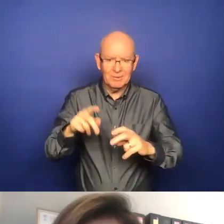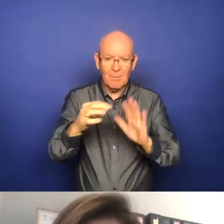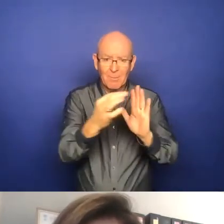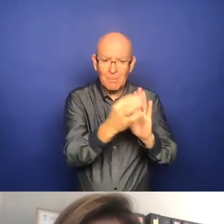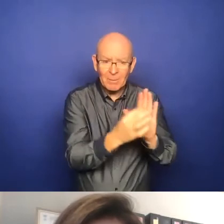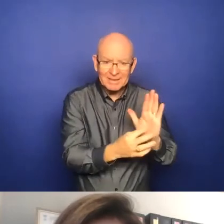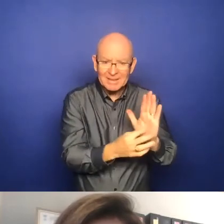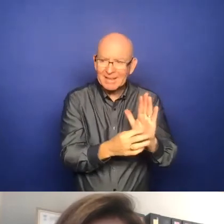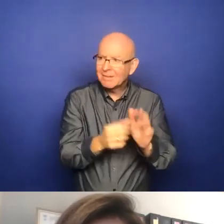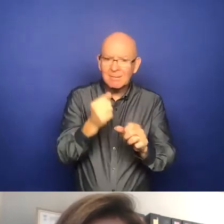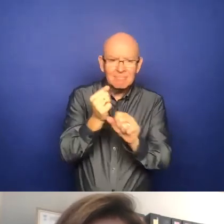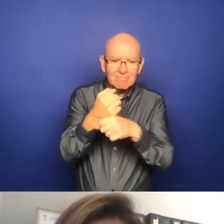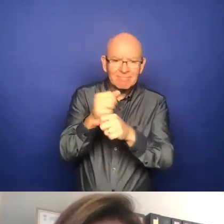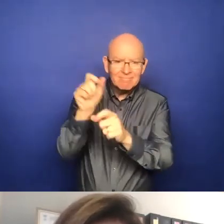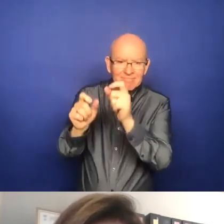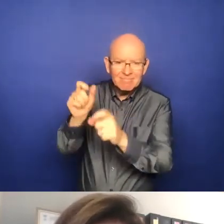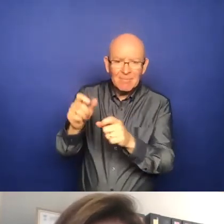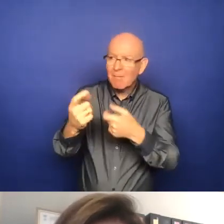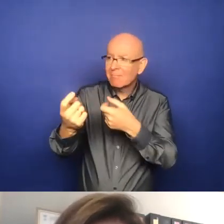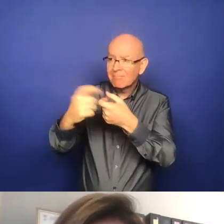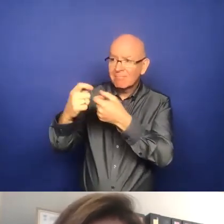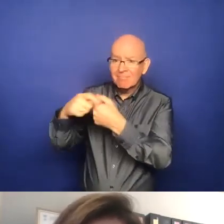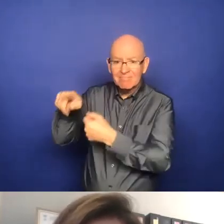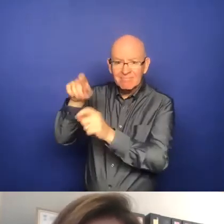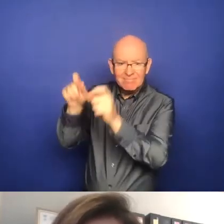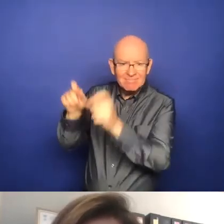policy I makers or any stakeholder that may not be able